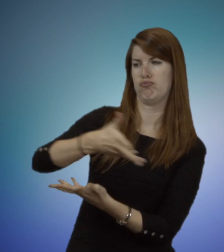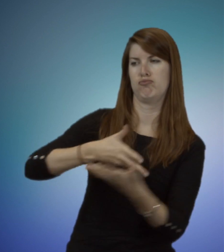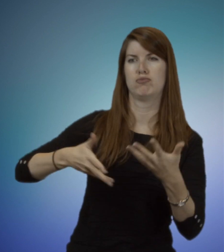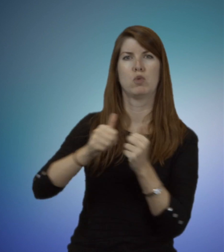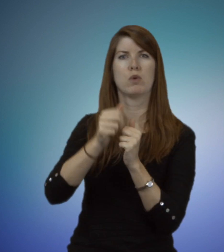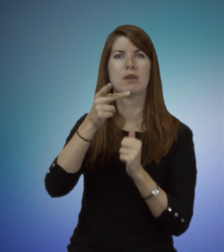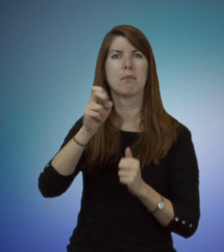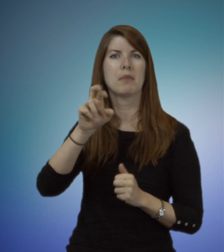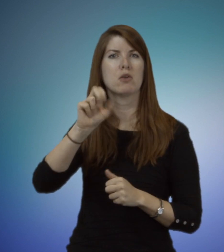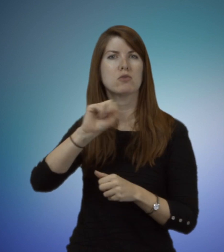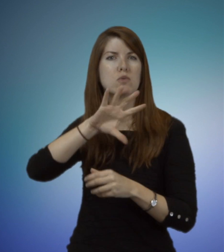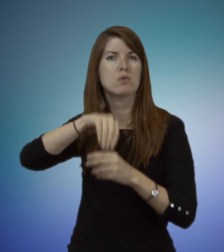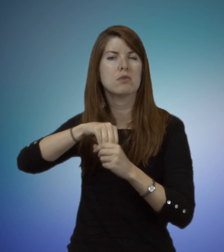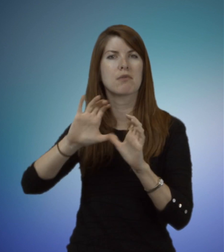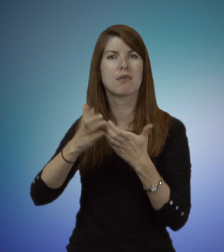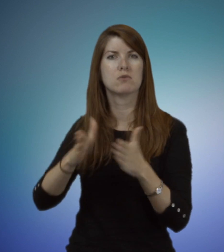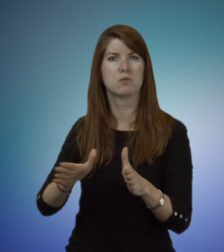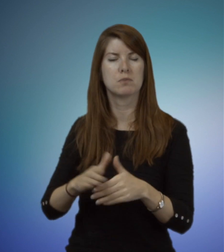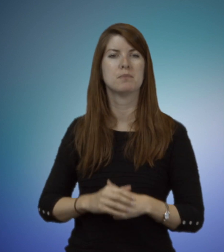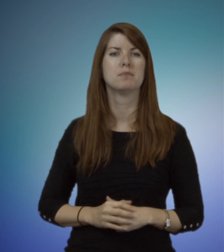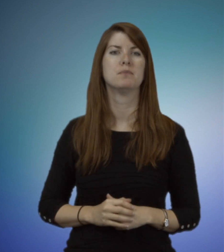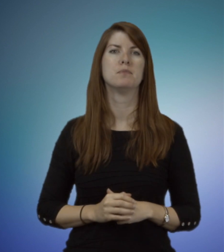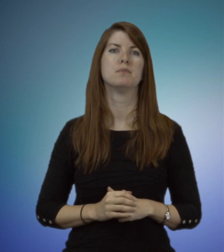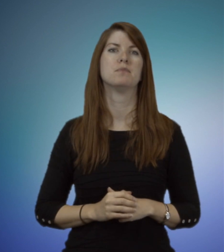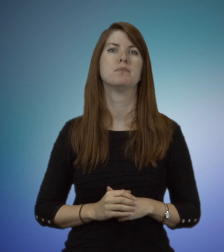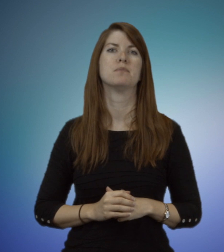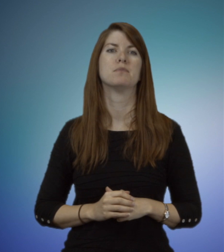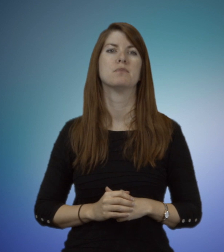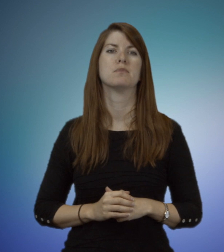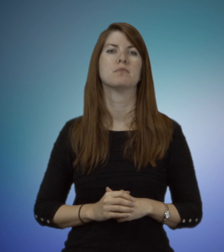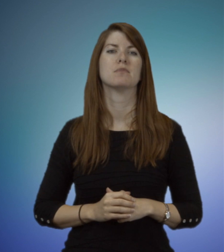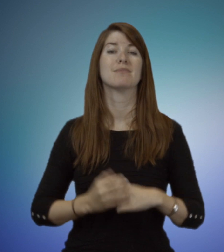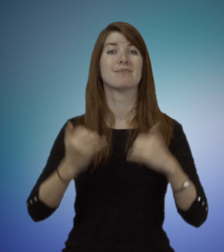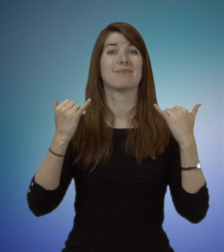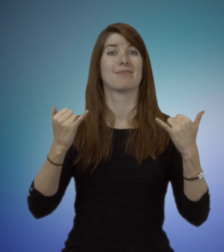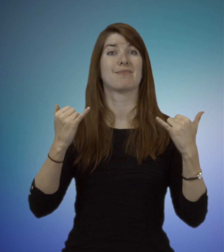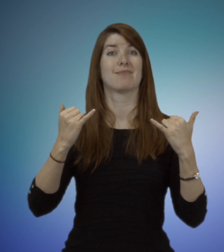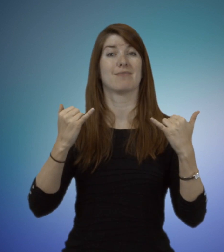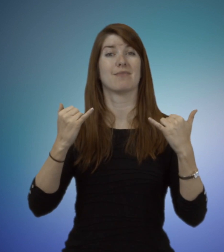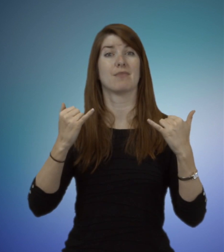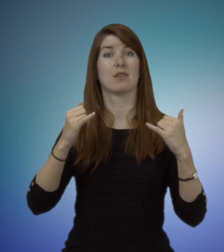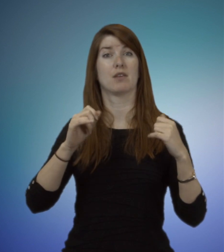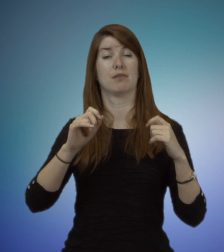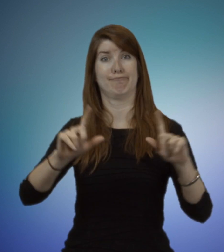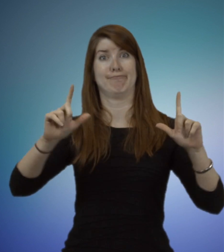This is a flow chart that gives a really good visual about SI eligibility here in Texas.